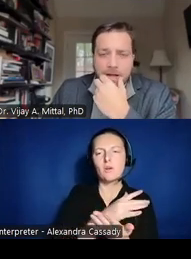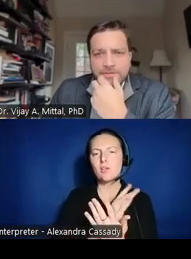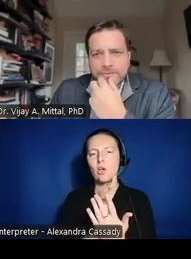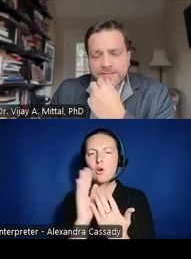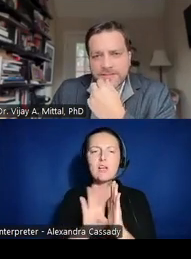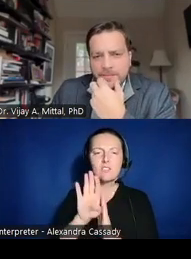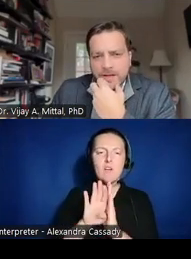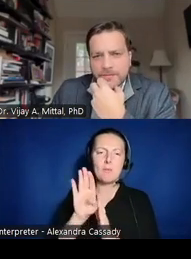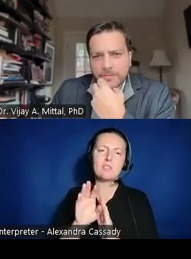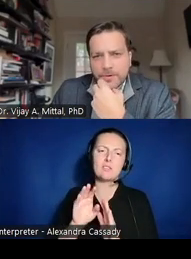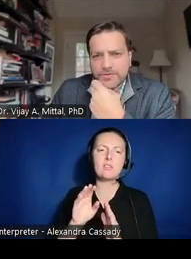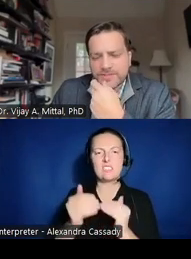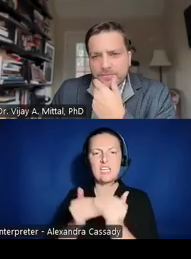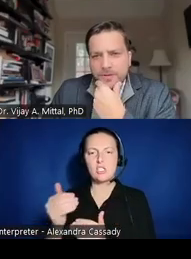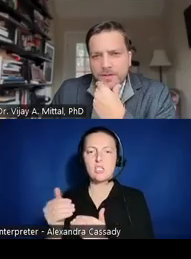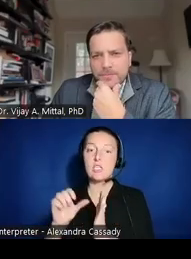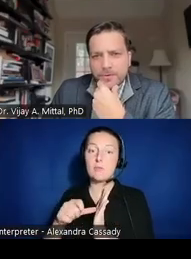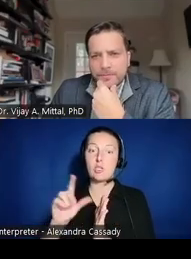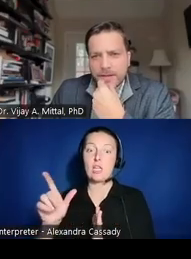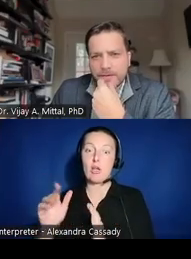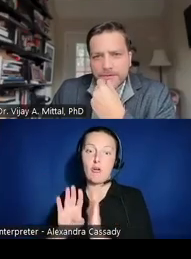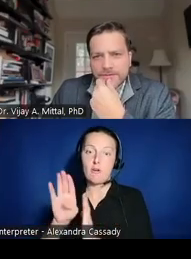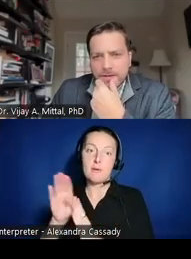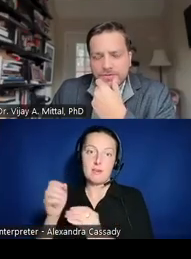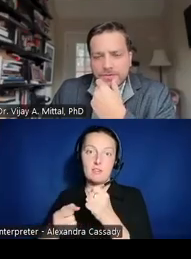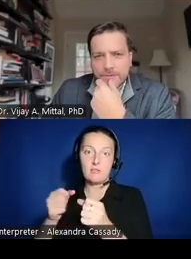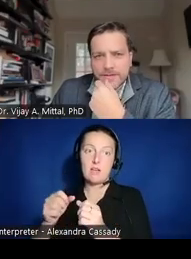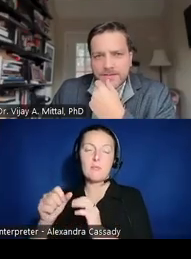I do the same kind of approach with several other motor behaviors and I'll show you an